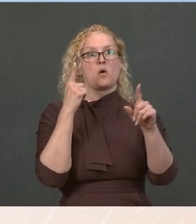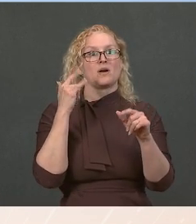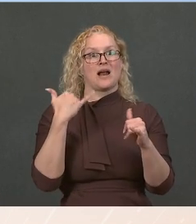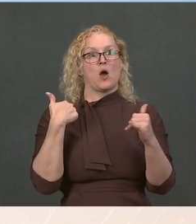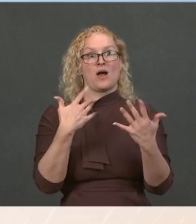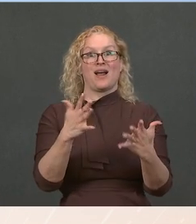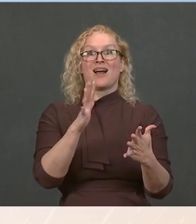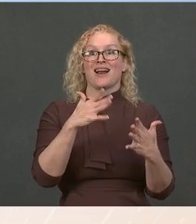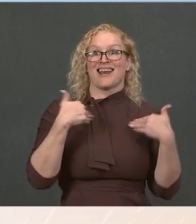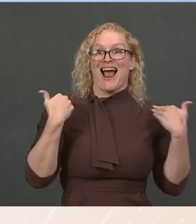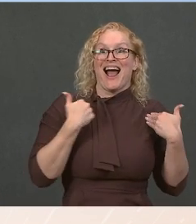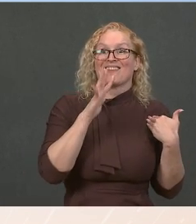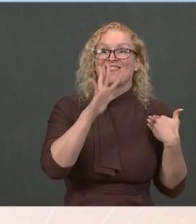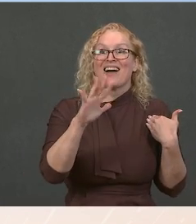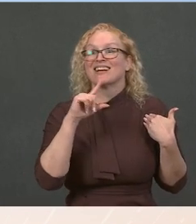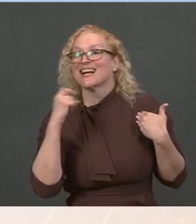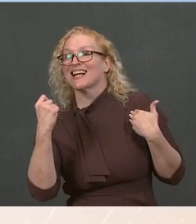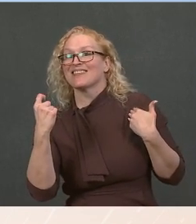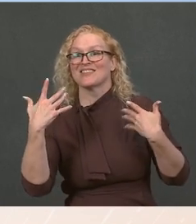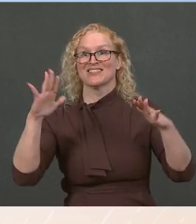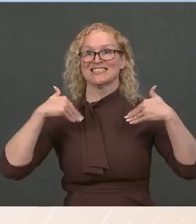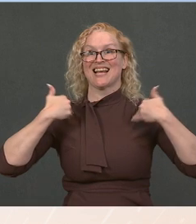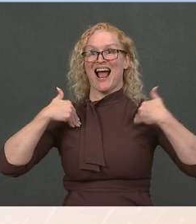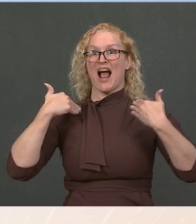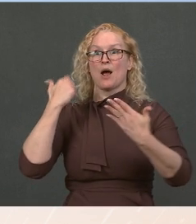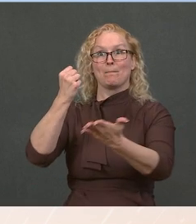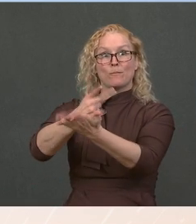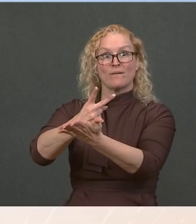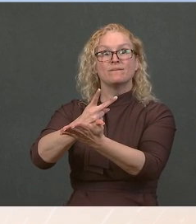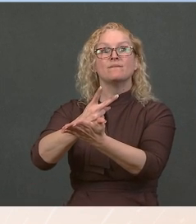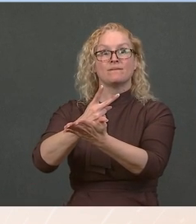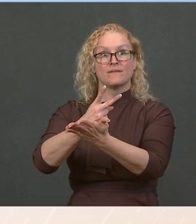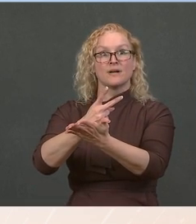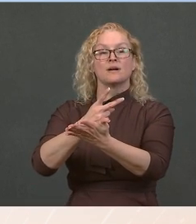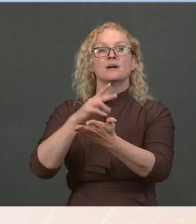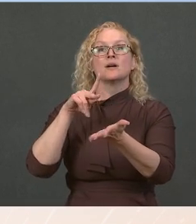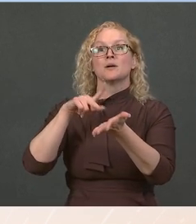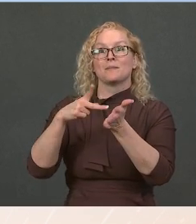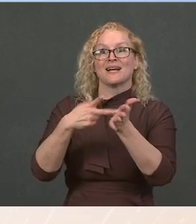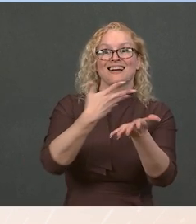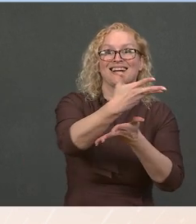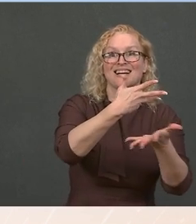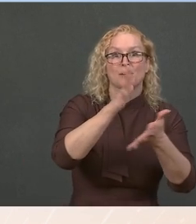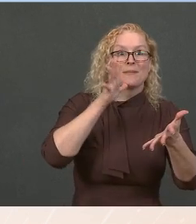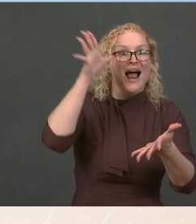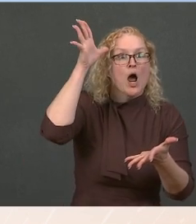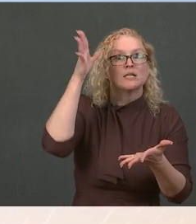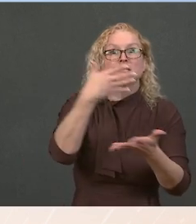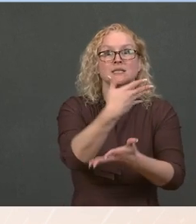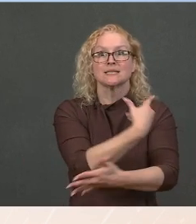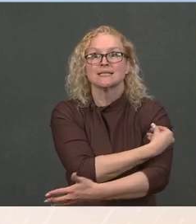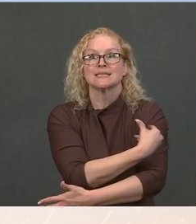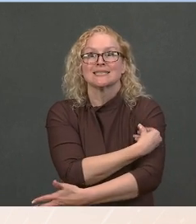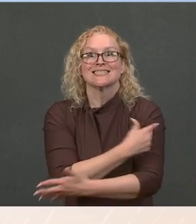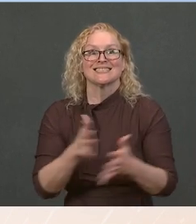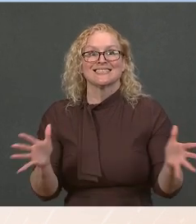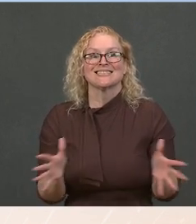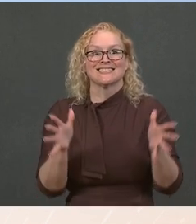working with parents to make that happen. I think that's very important. Having these vaccine requirements -- that's incredibly important.